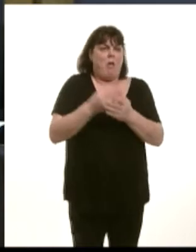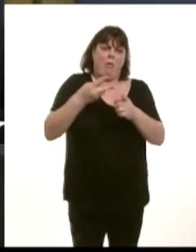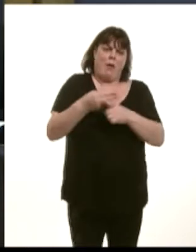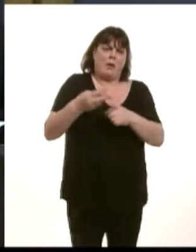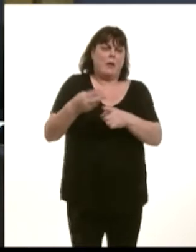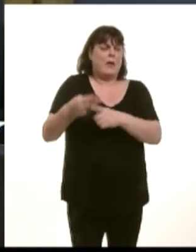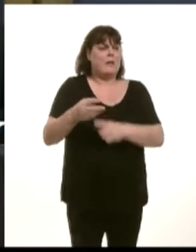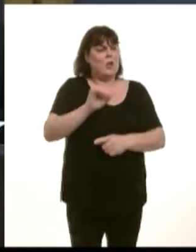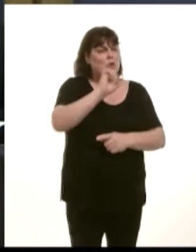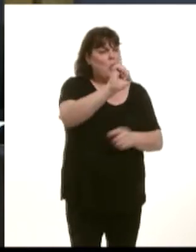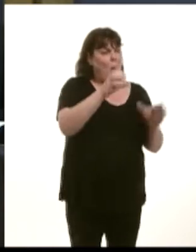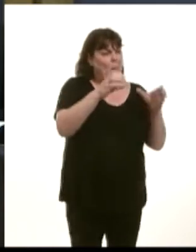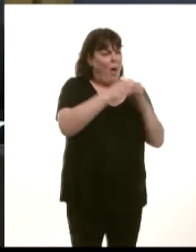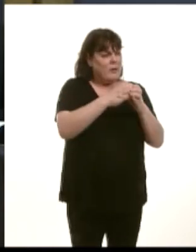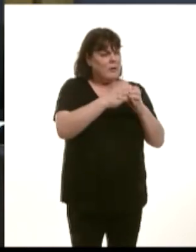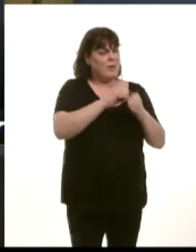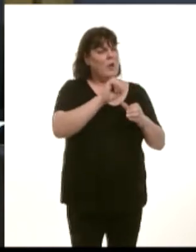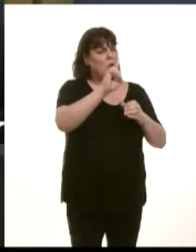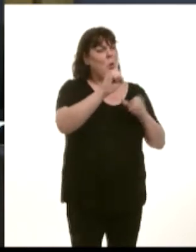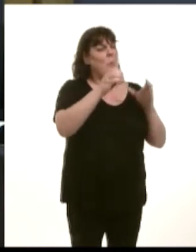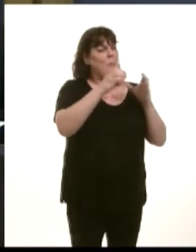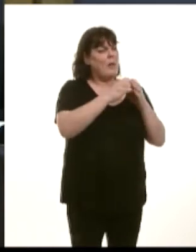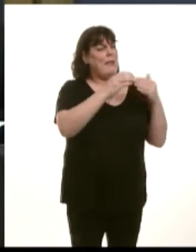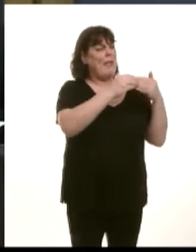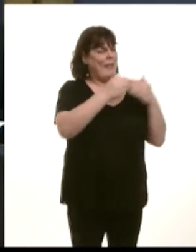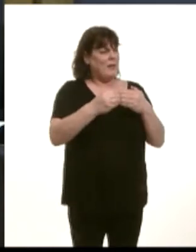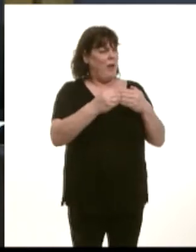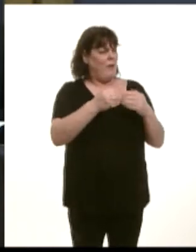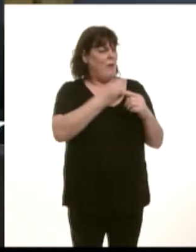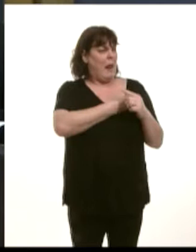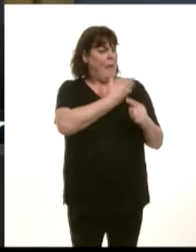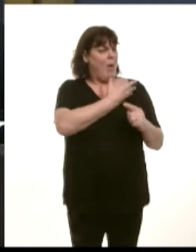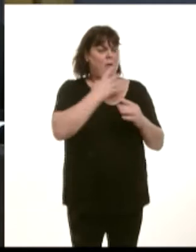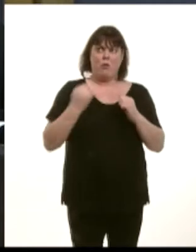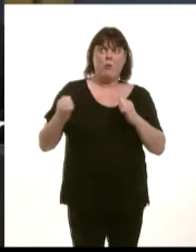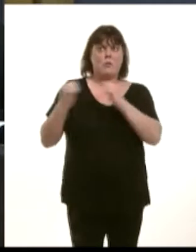party leader are supporting today will mean further deep and damaging cuts and it will